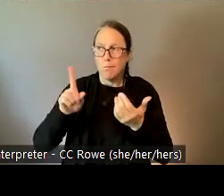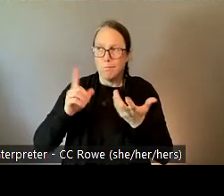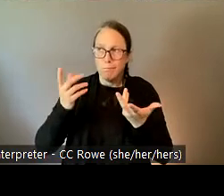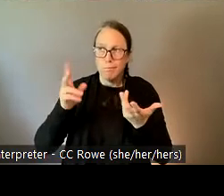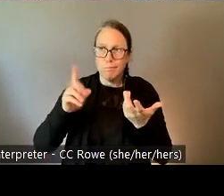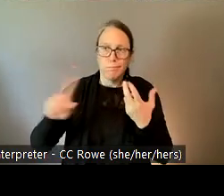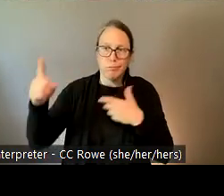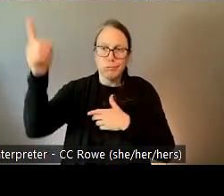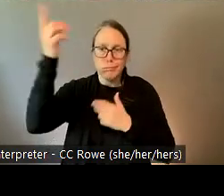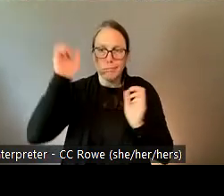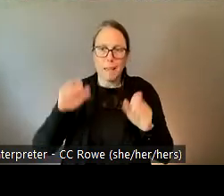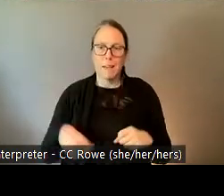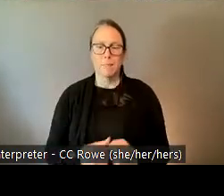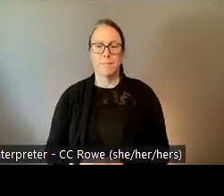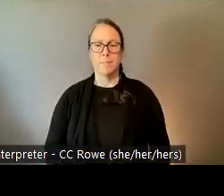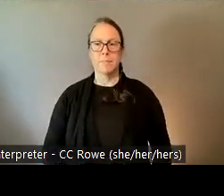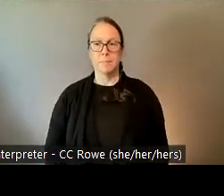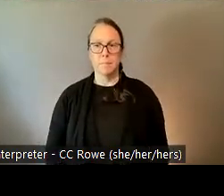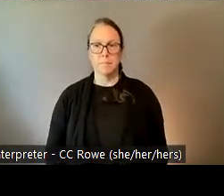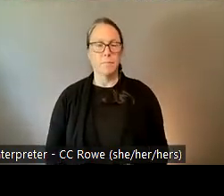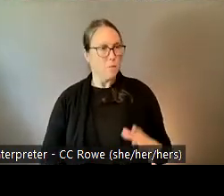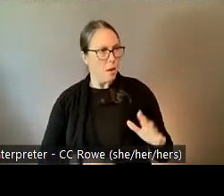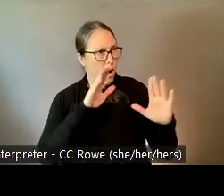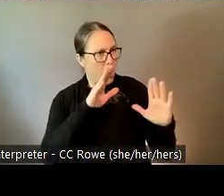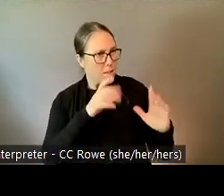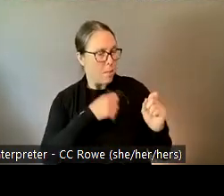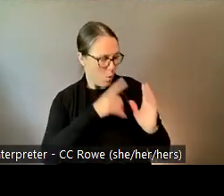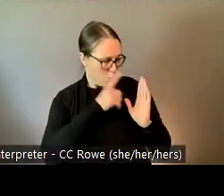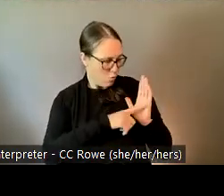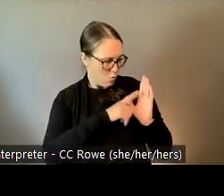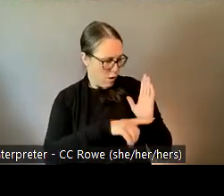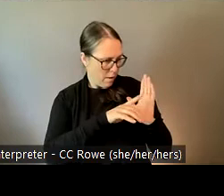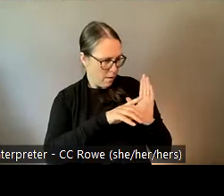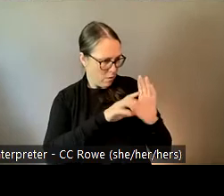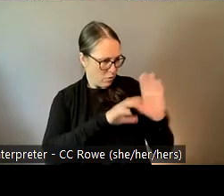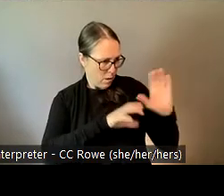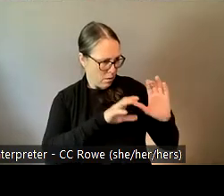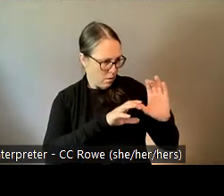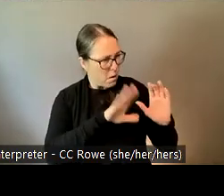Awesome. Let's see, let me just check this. Aha. Is the Braille display good for other languages?